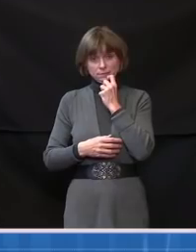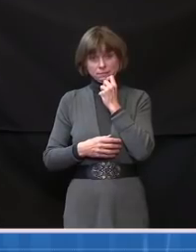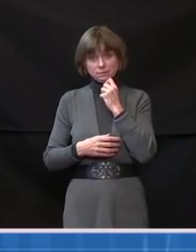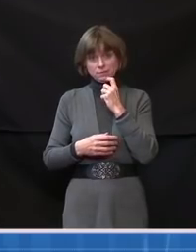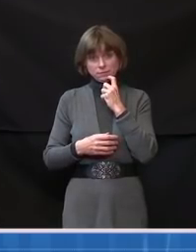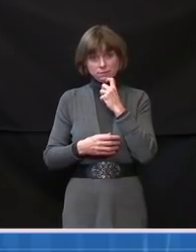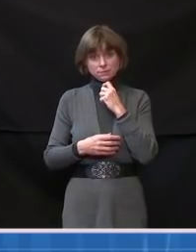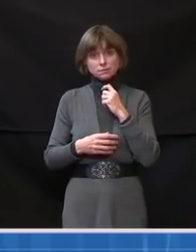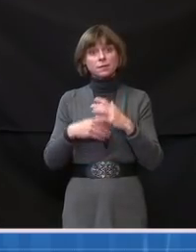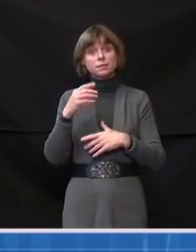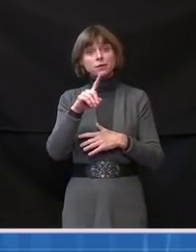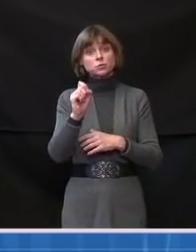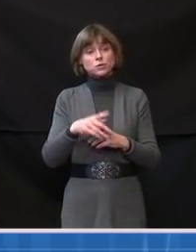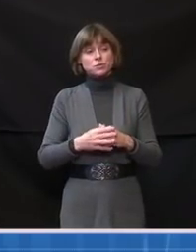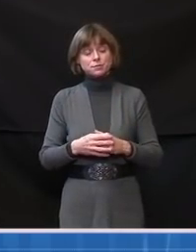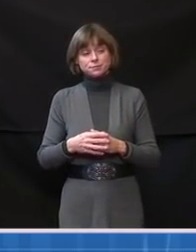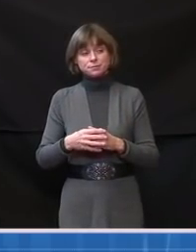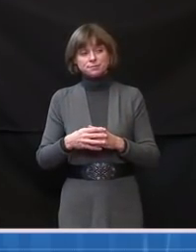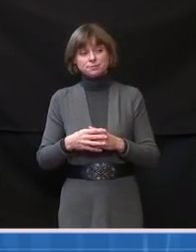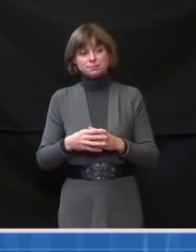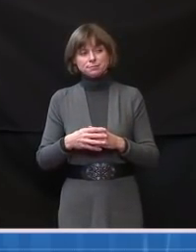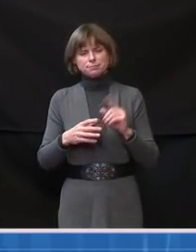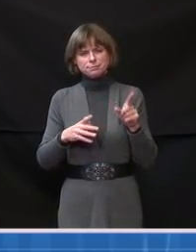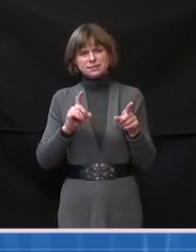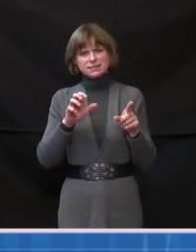Mr. Zients: Next question. Male Speaker: Next we’ll go to Dan Vergano at BuzzFeed.